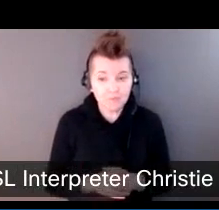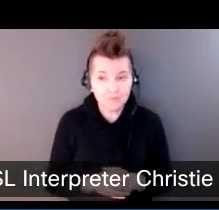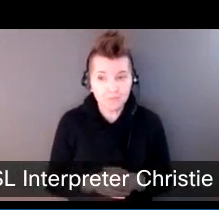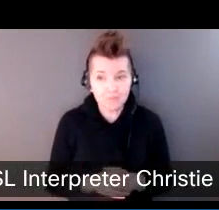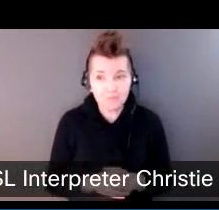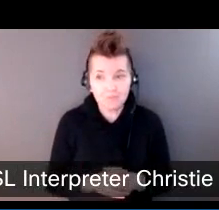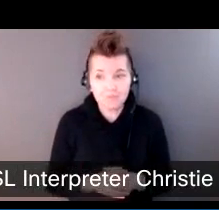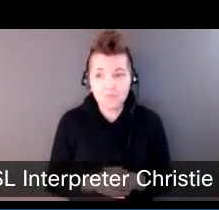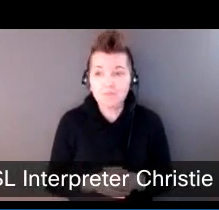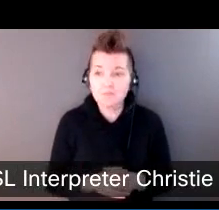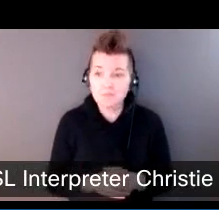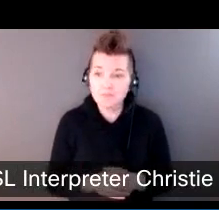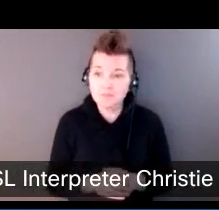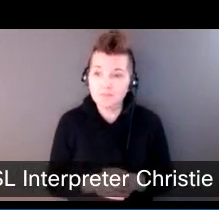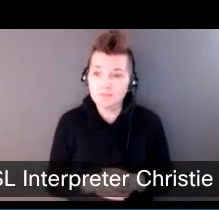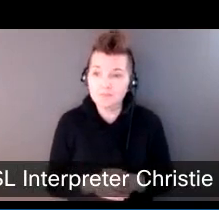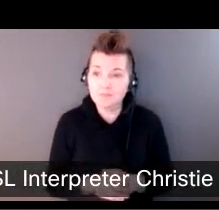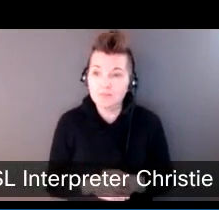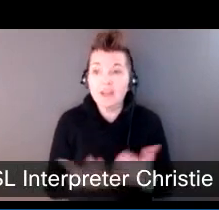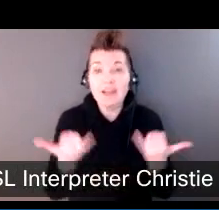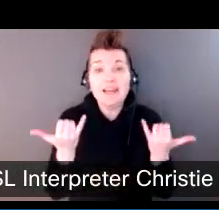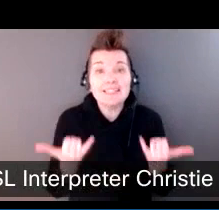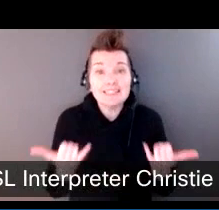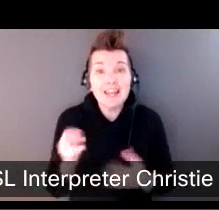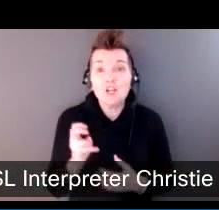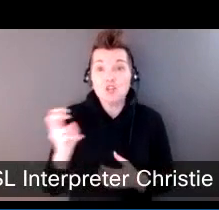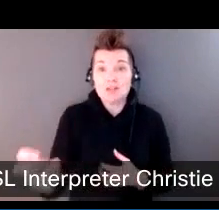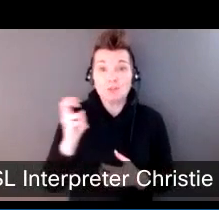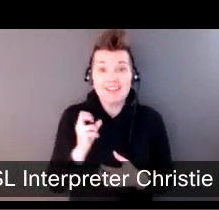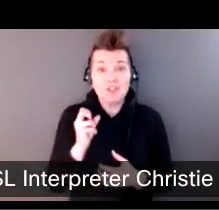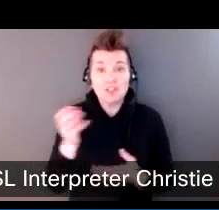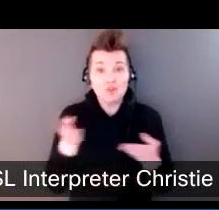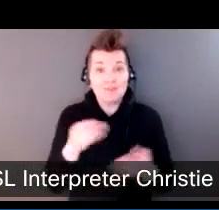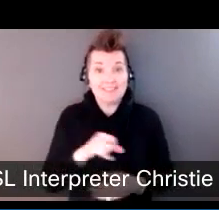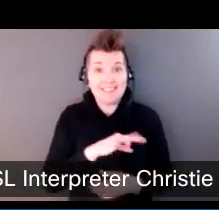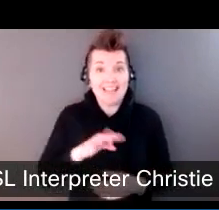Today we have a host of transportation services staff presenting to you, as well as support staff.